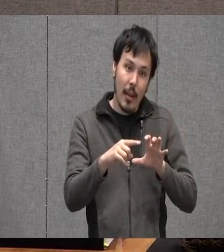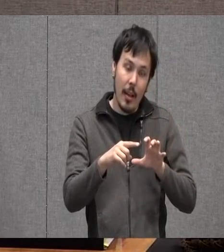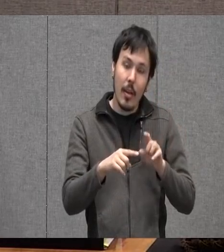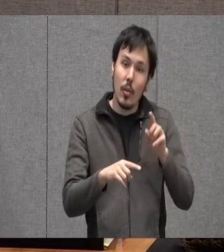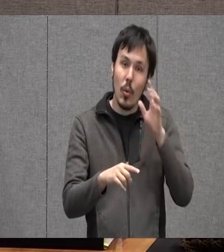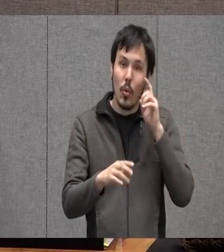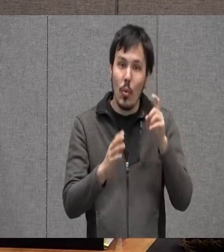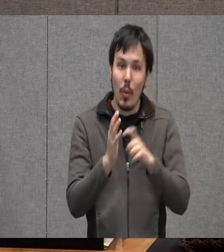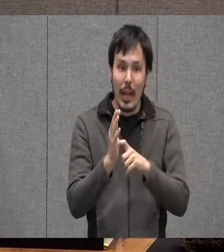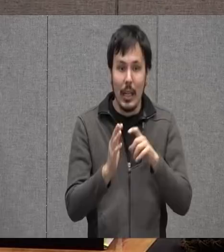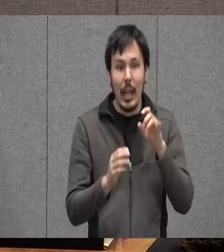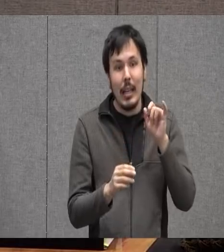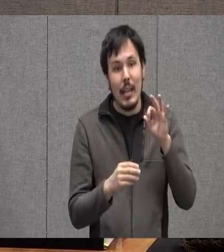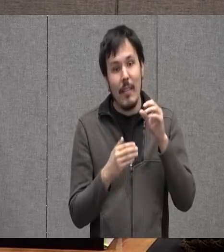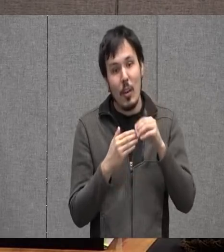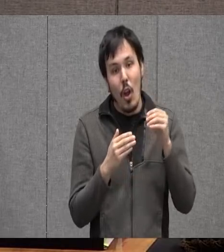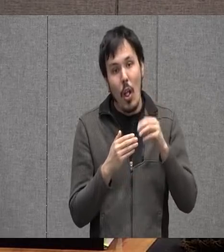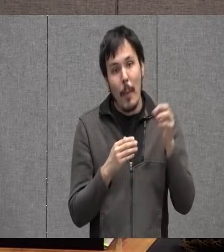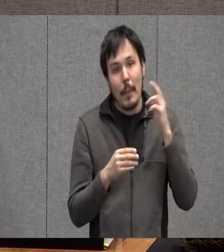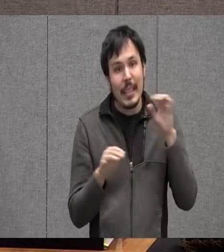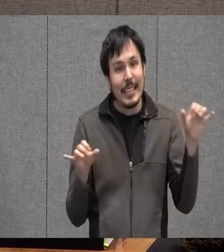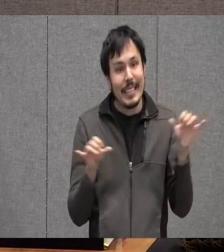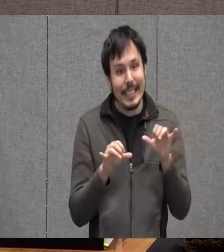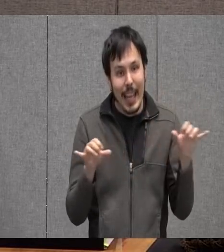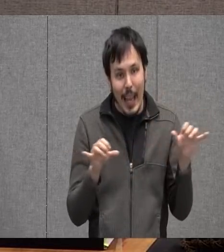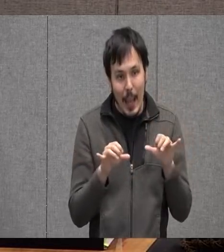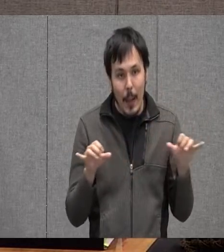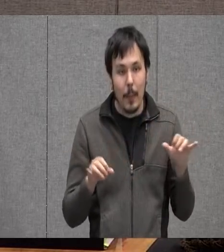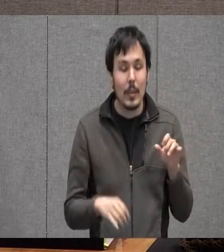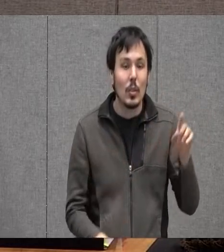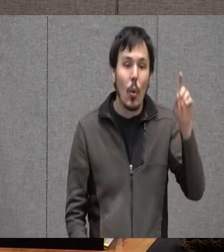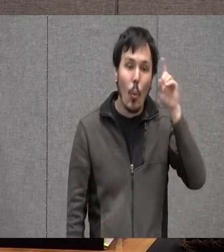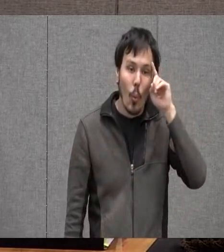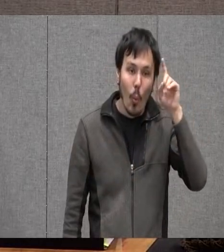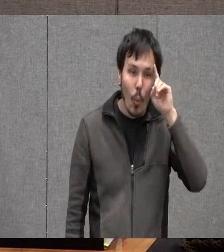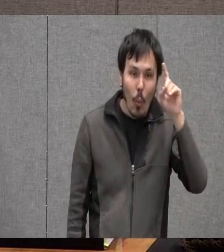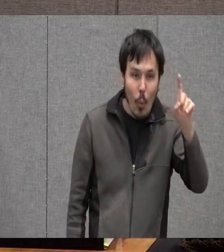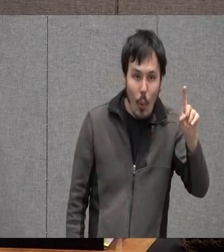because it's also the same as one cent, right?